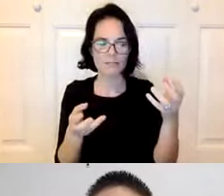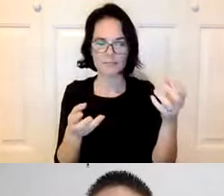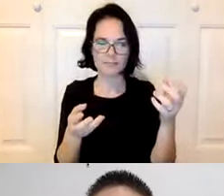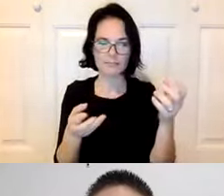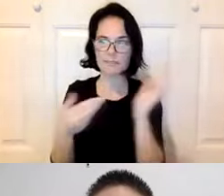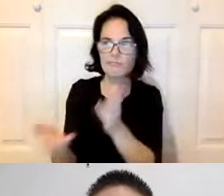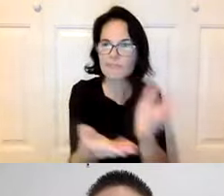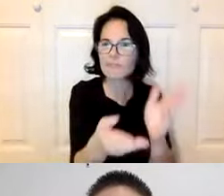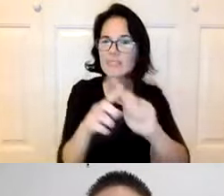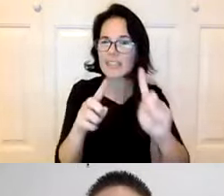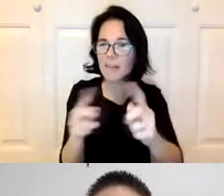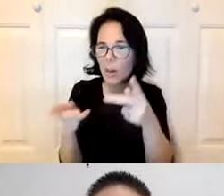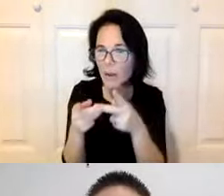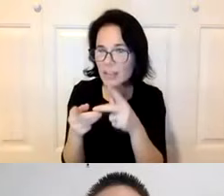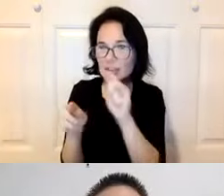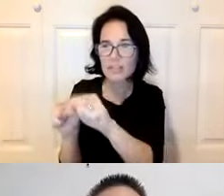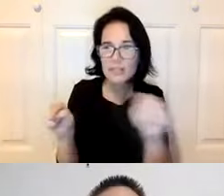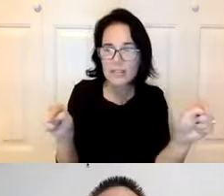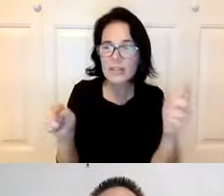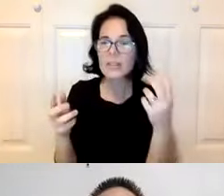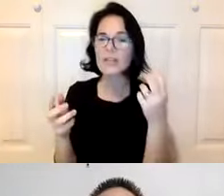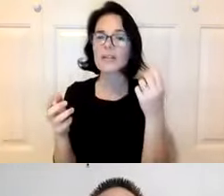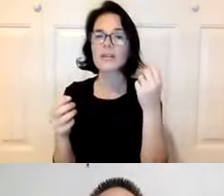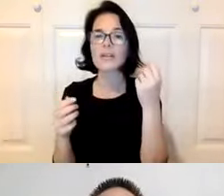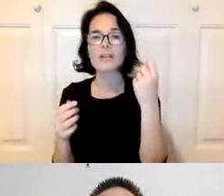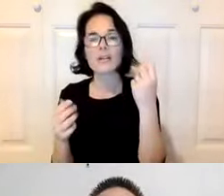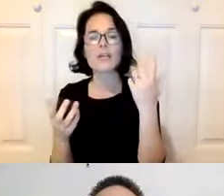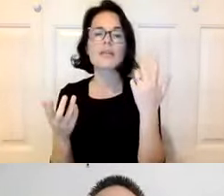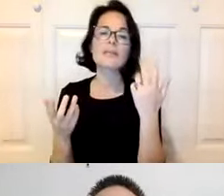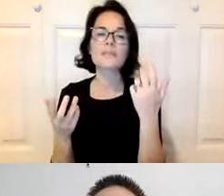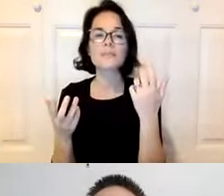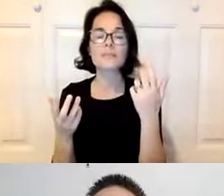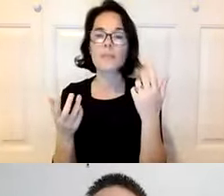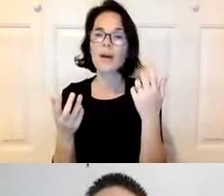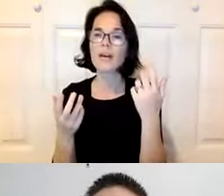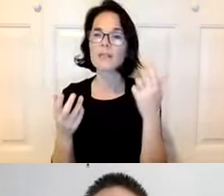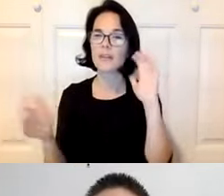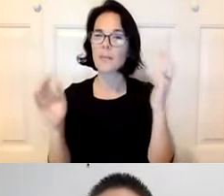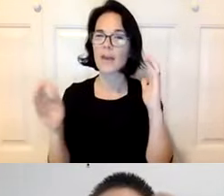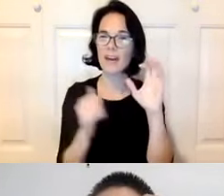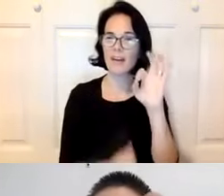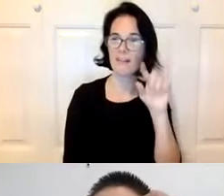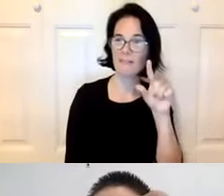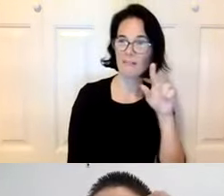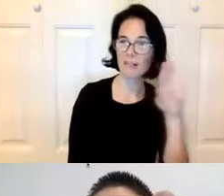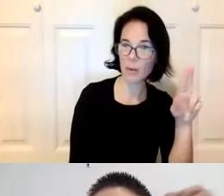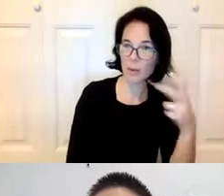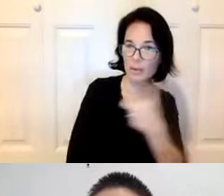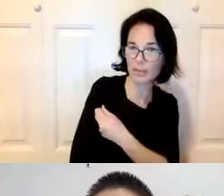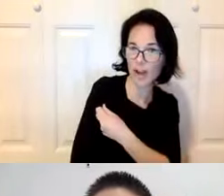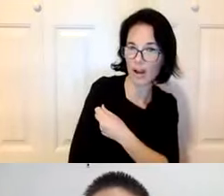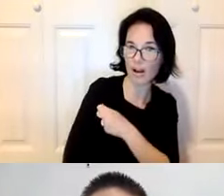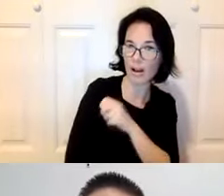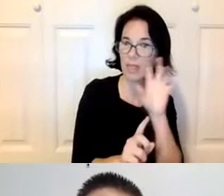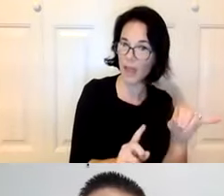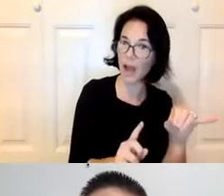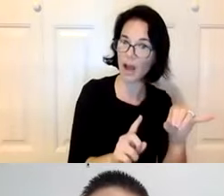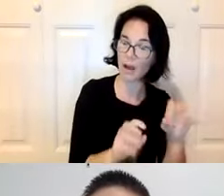But with the way that flu shots and vaccinations have been rolled out across the county,